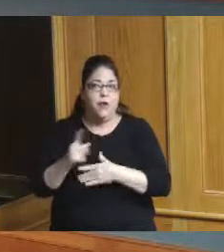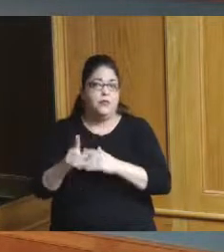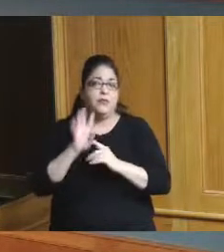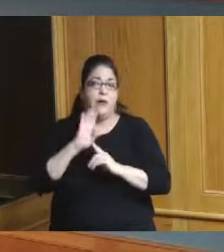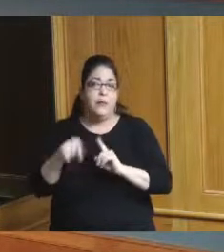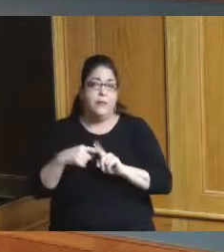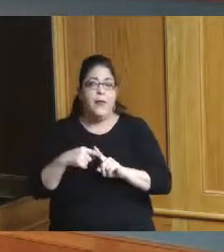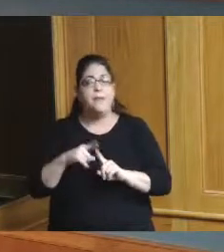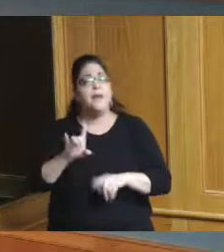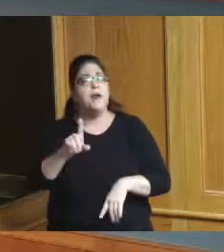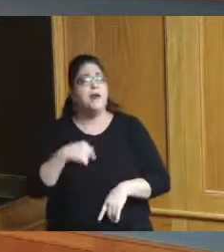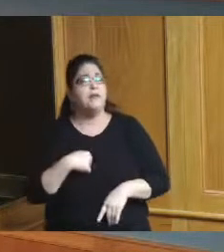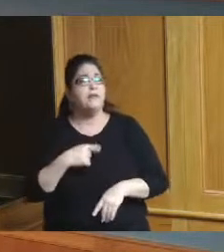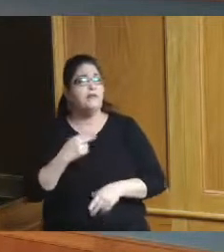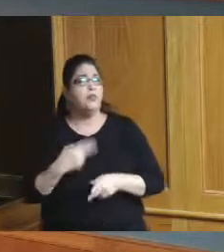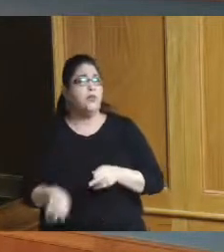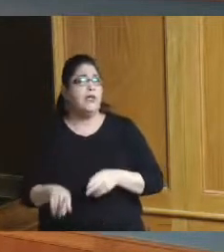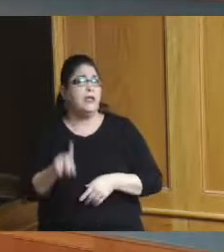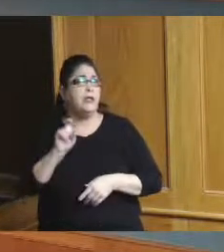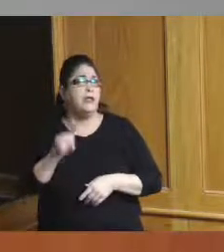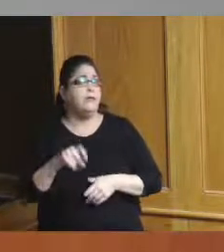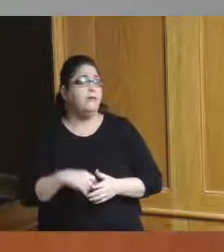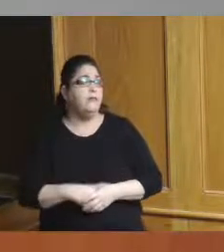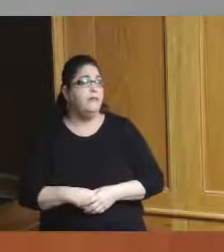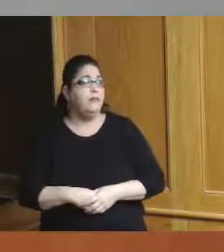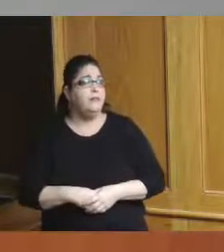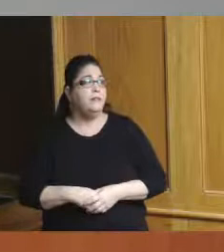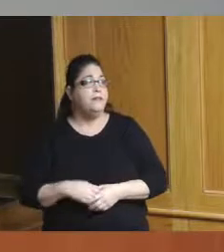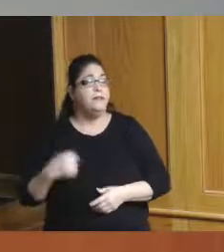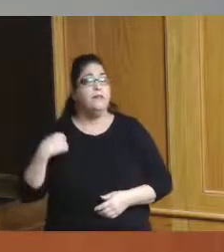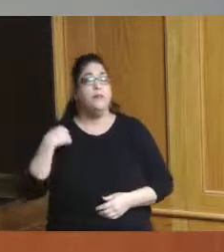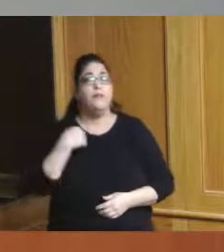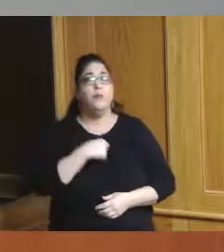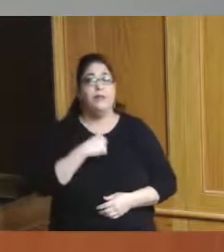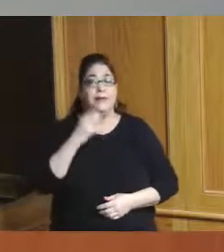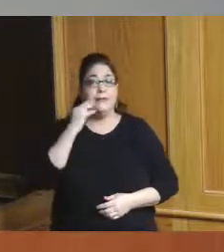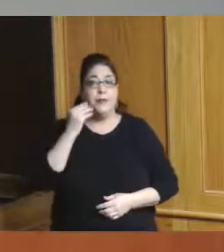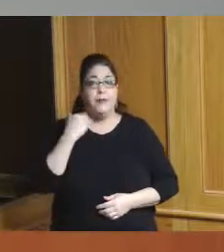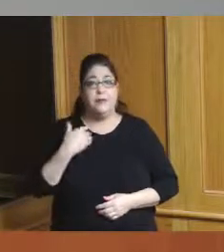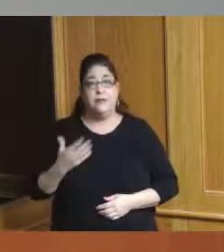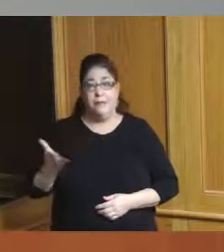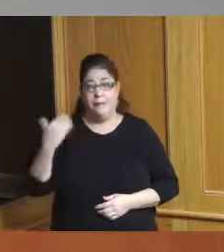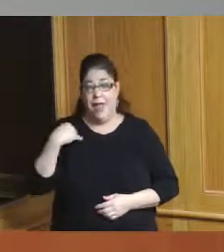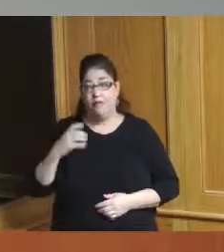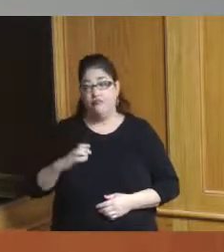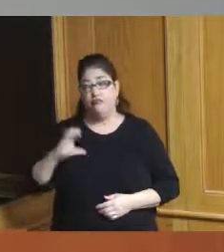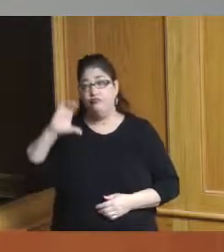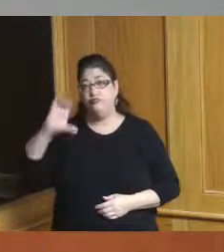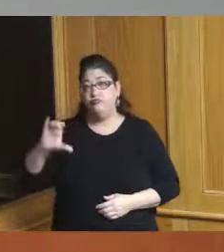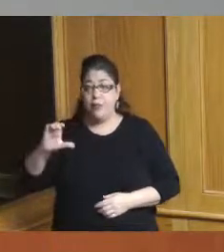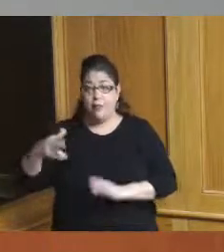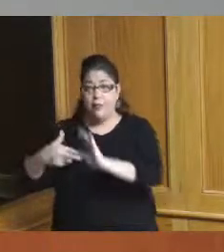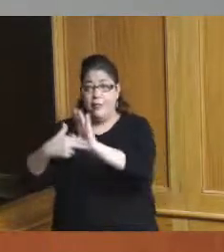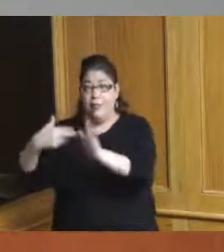just one quick thing we have in the past allocated dollars for people that are